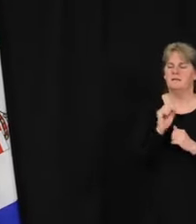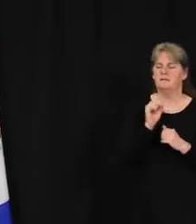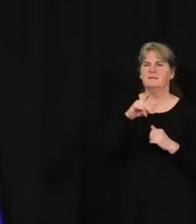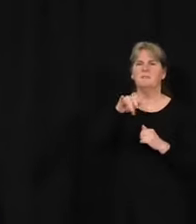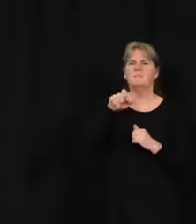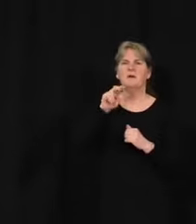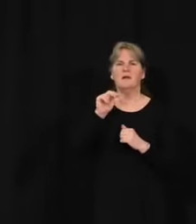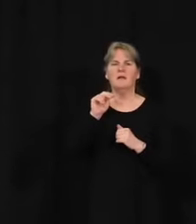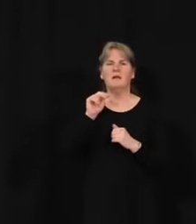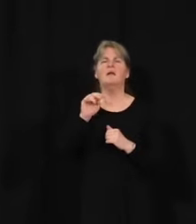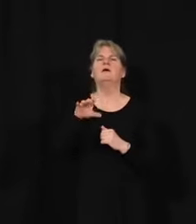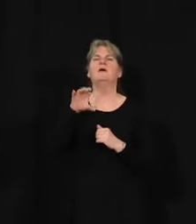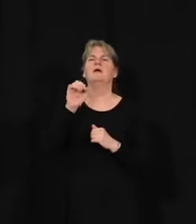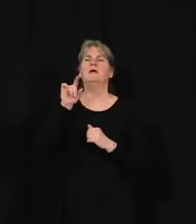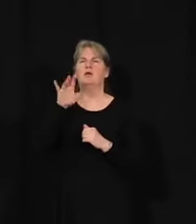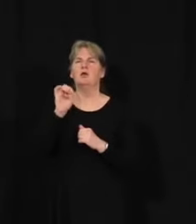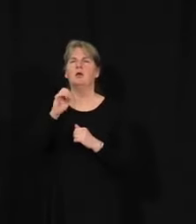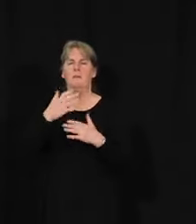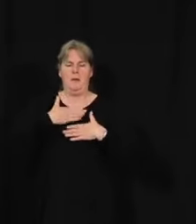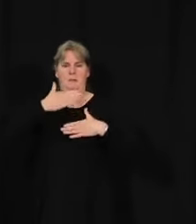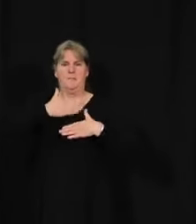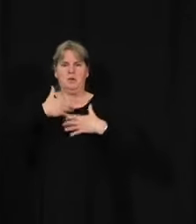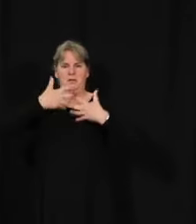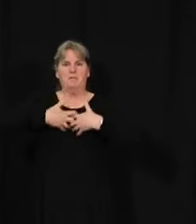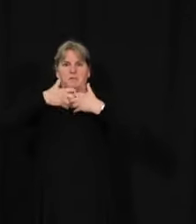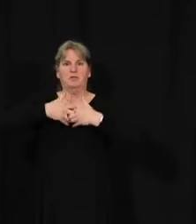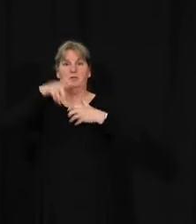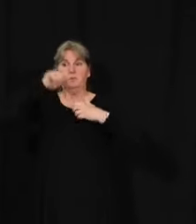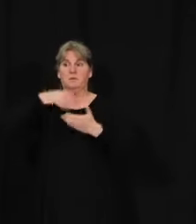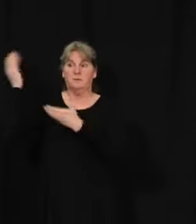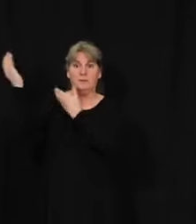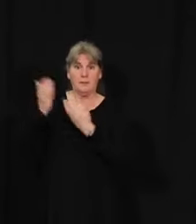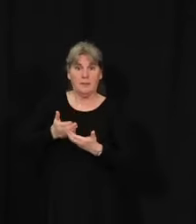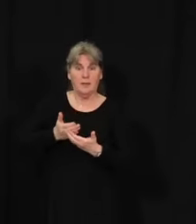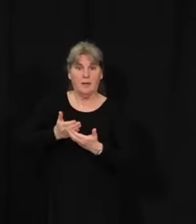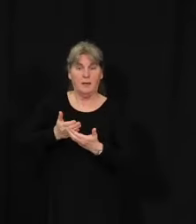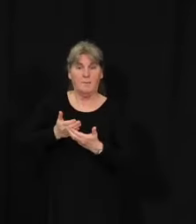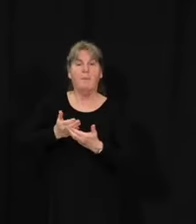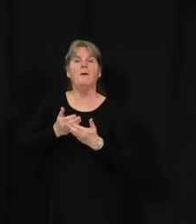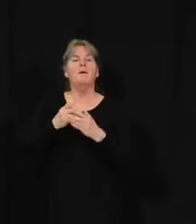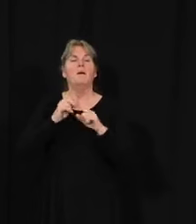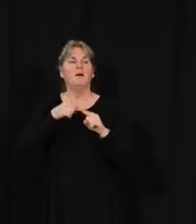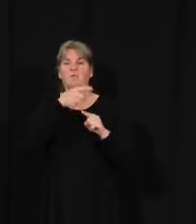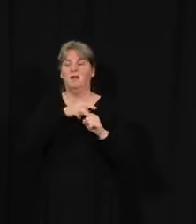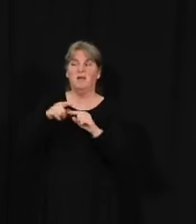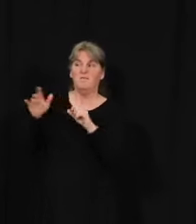So Spartan was on our radar, but we have never been a -- in a position of counting on the